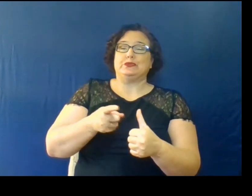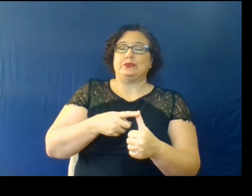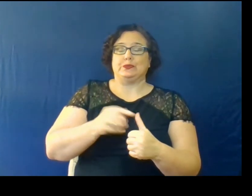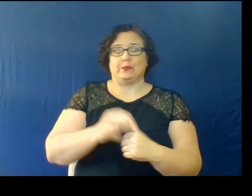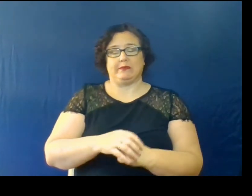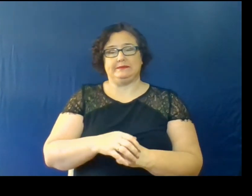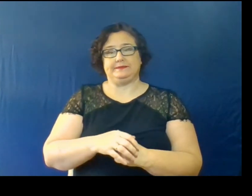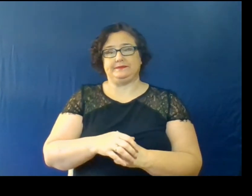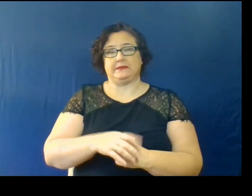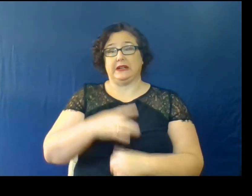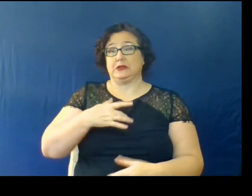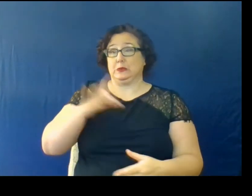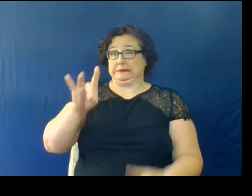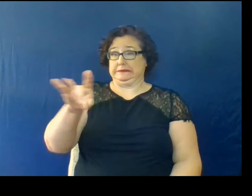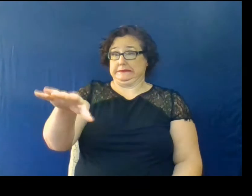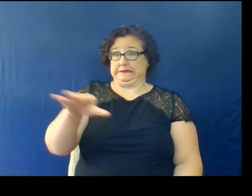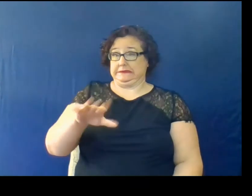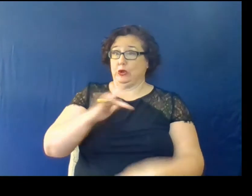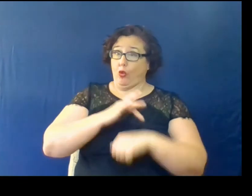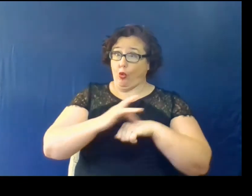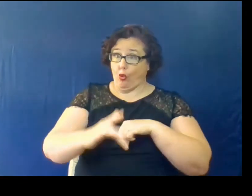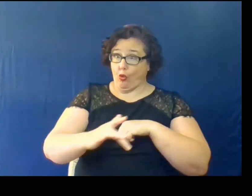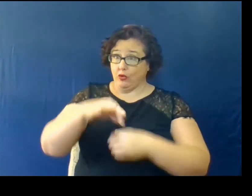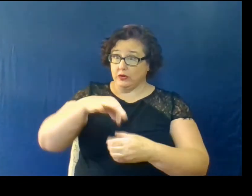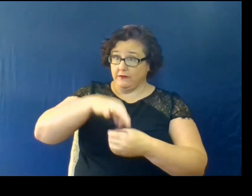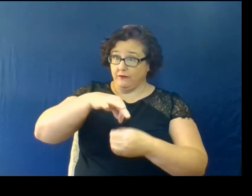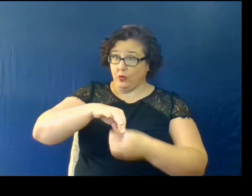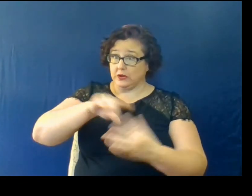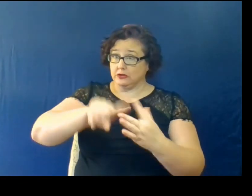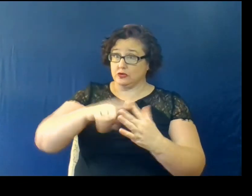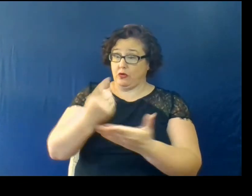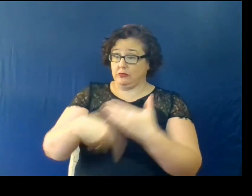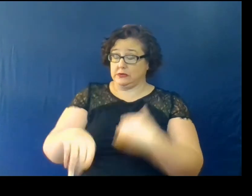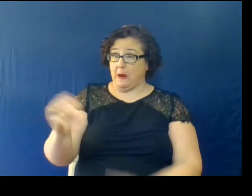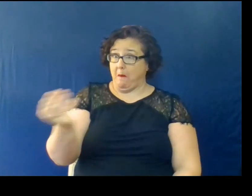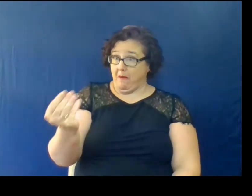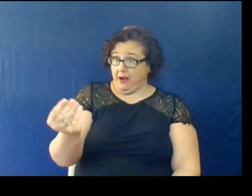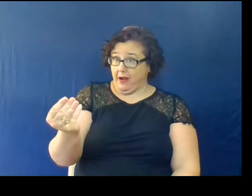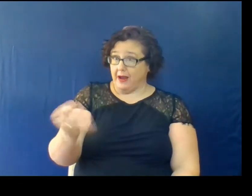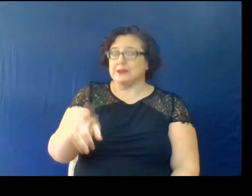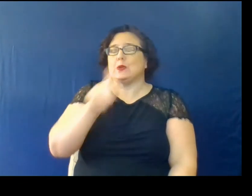throw out there early voting starts on Monday so I'm sure there's a lot going on. What's how are